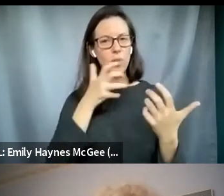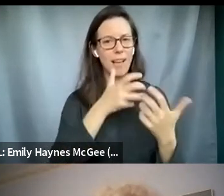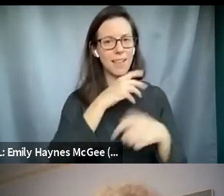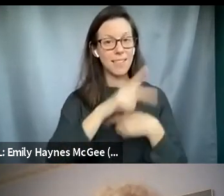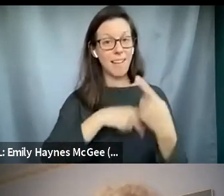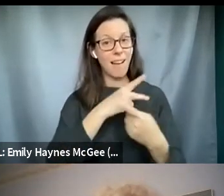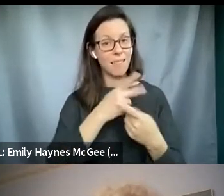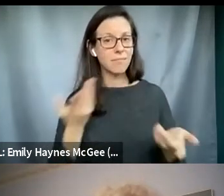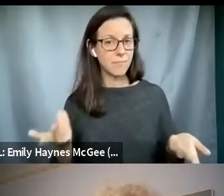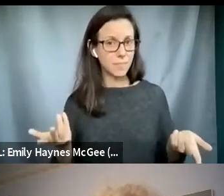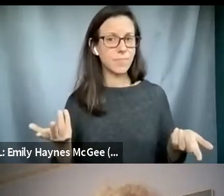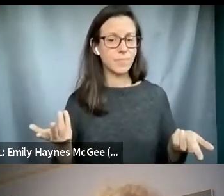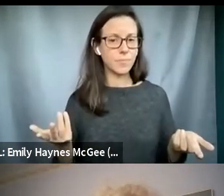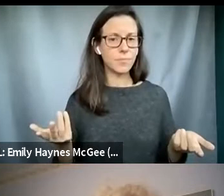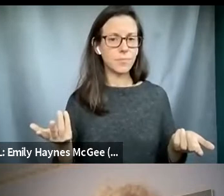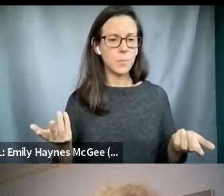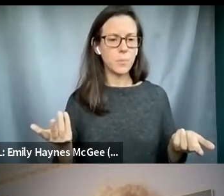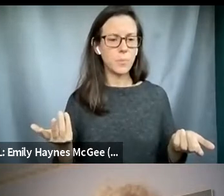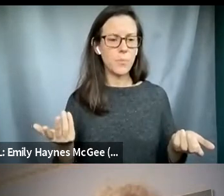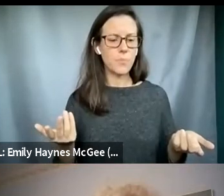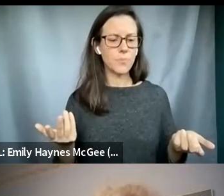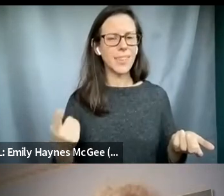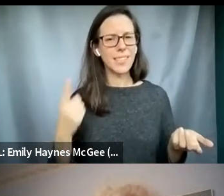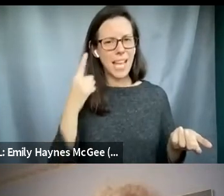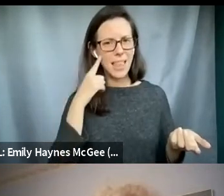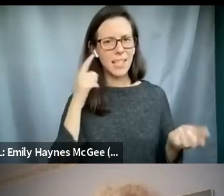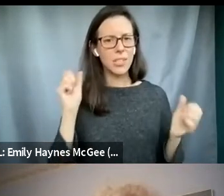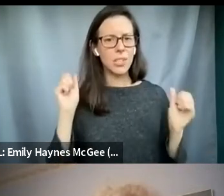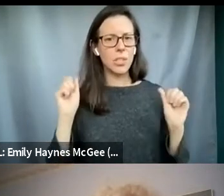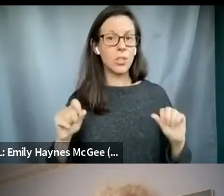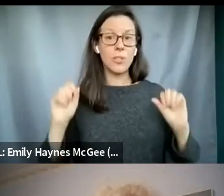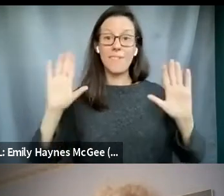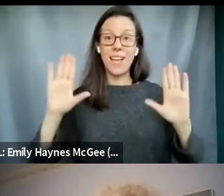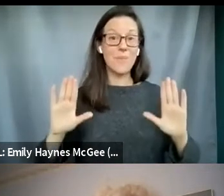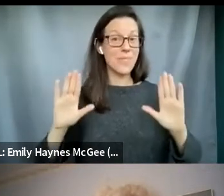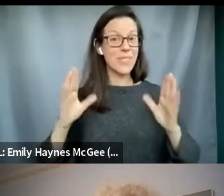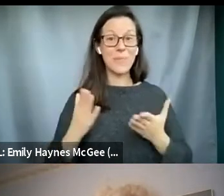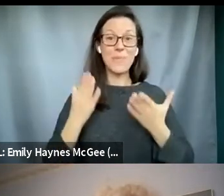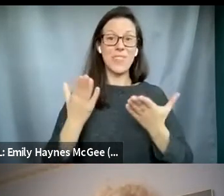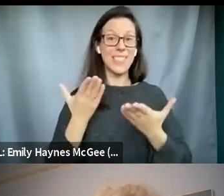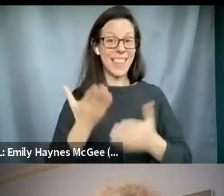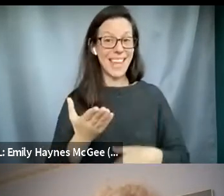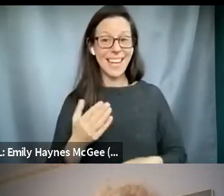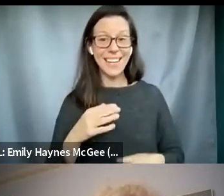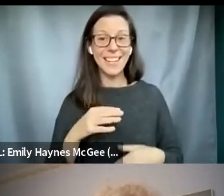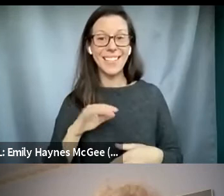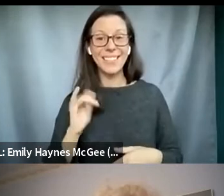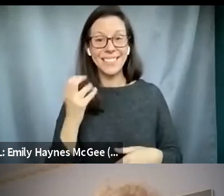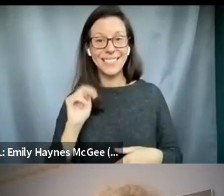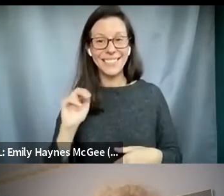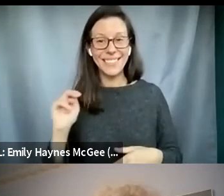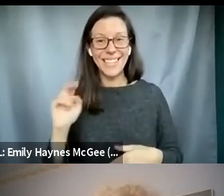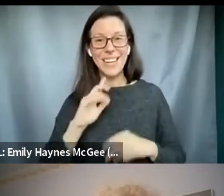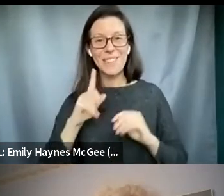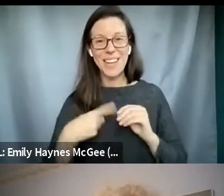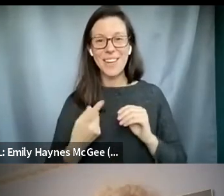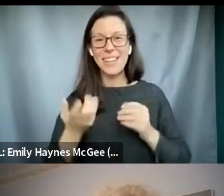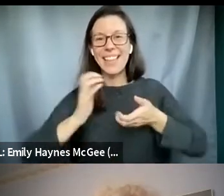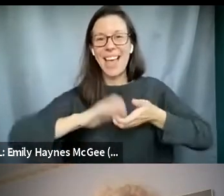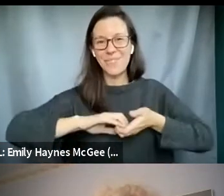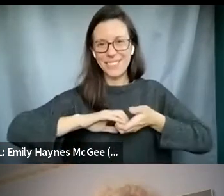I think you could do a fabulous proposal there, Jan, about a collaborative public art piece.